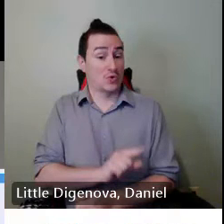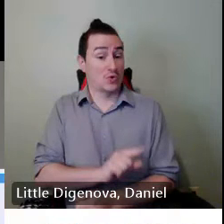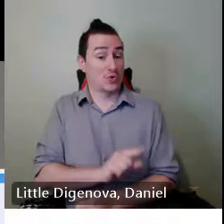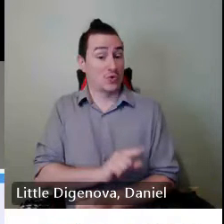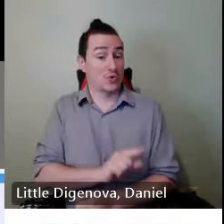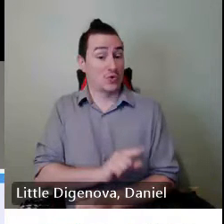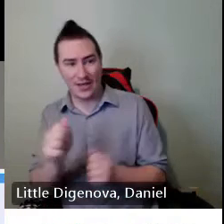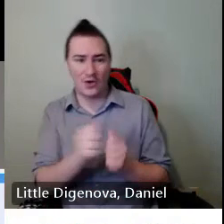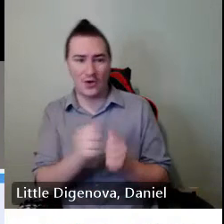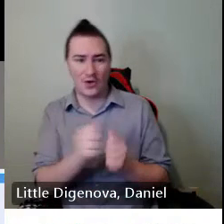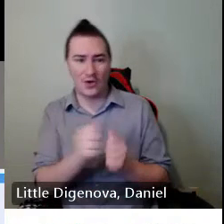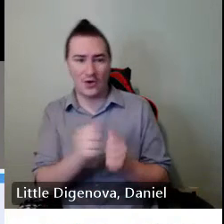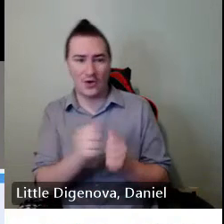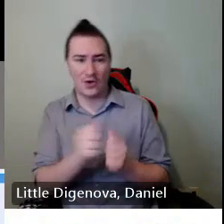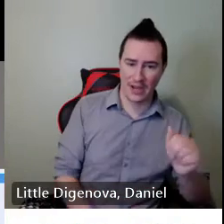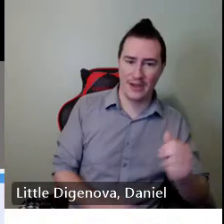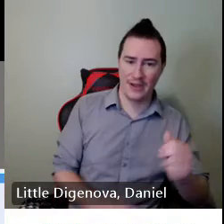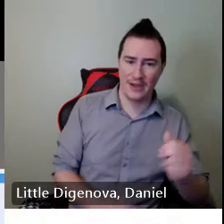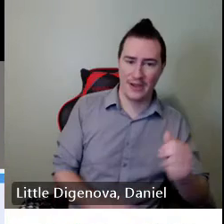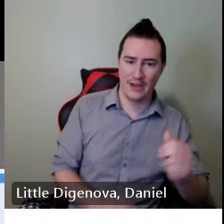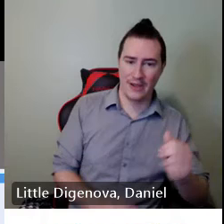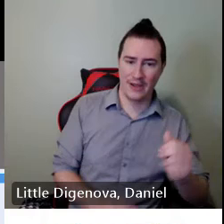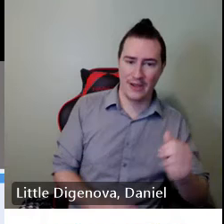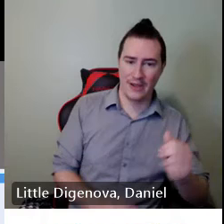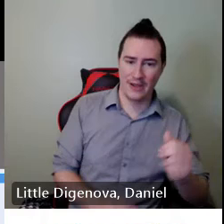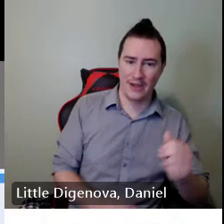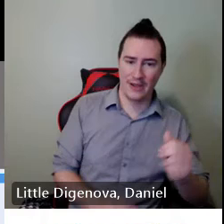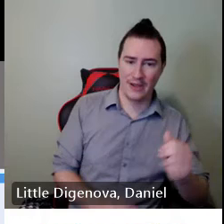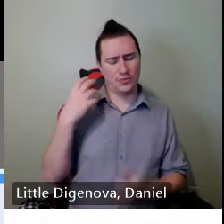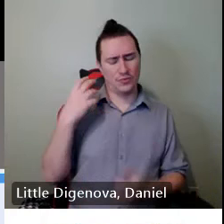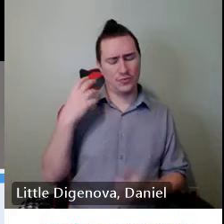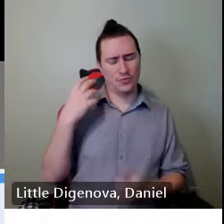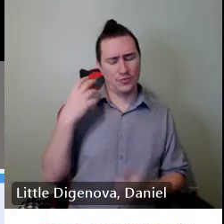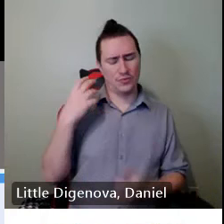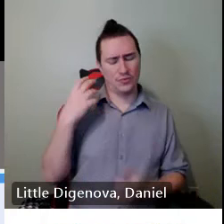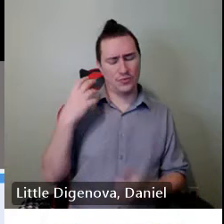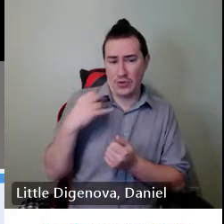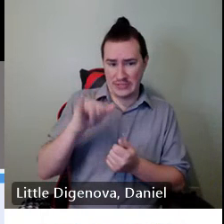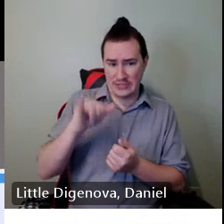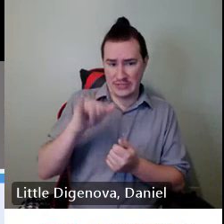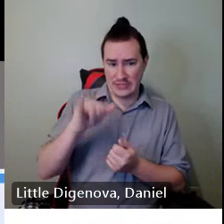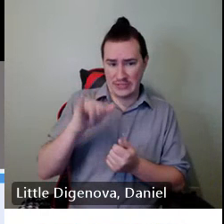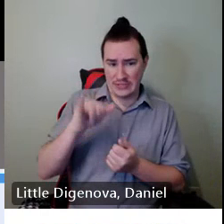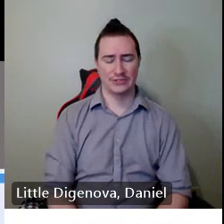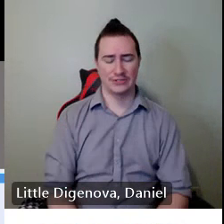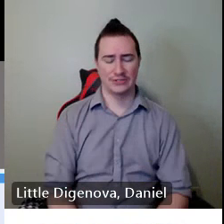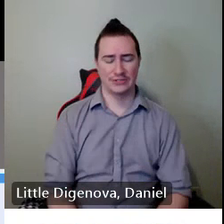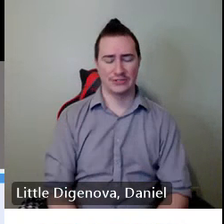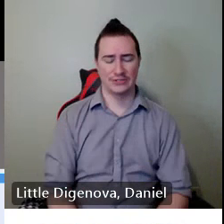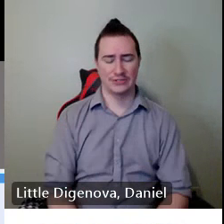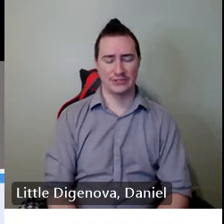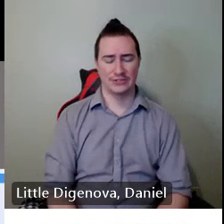So, Shelly, how do employers navigate this? When the employee discloses a disability and says that her